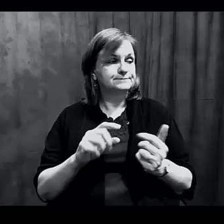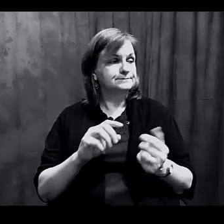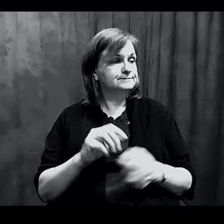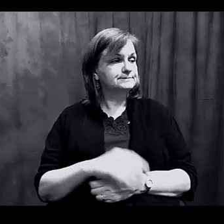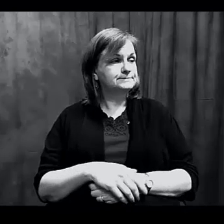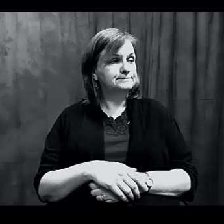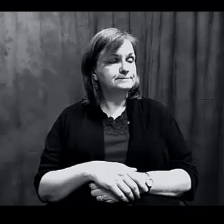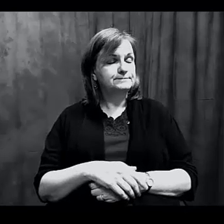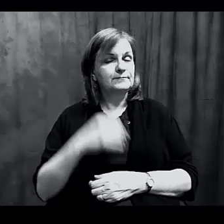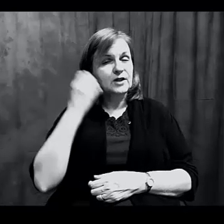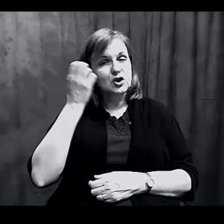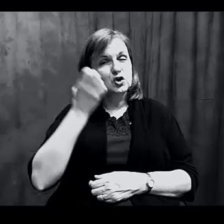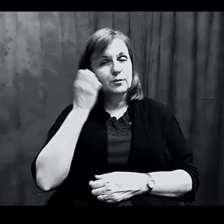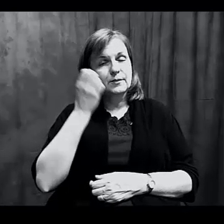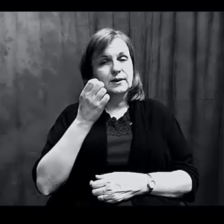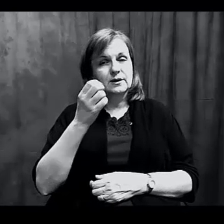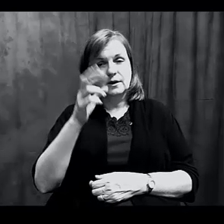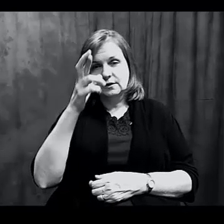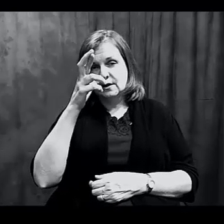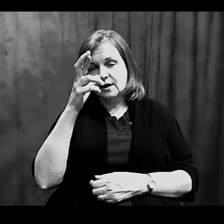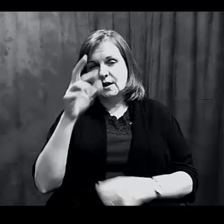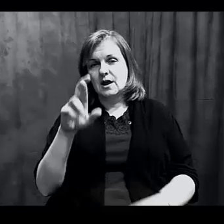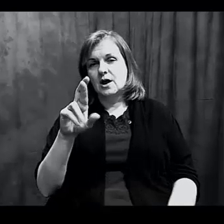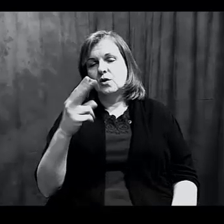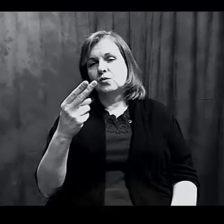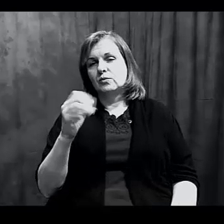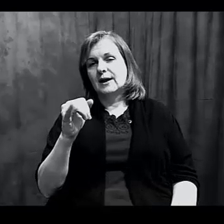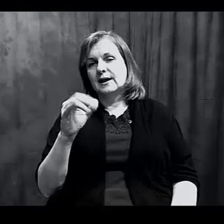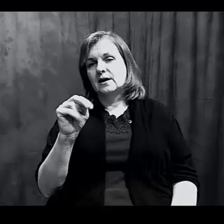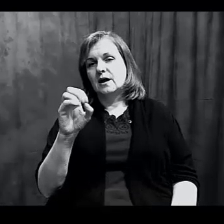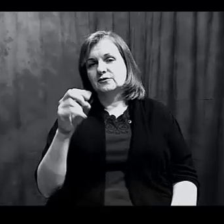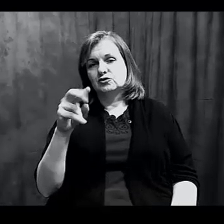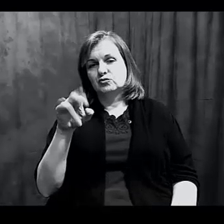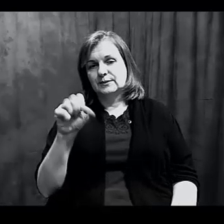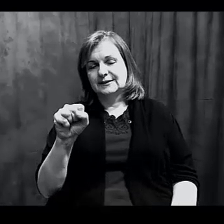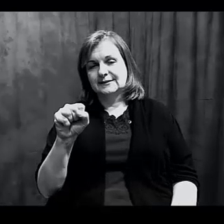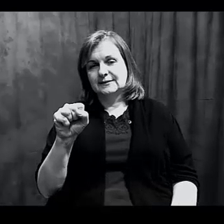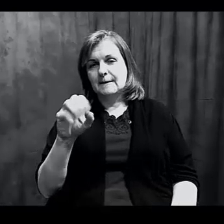in the European rhinoceros beetle going from this kind of larva - grub sort